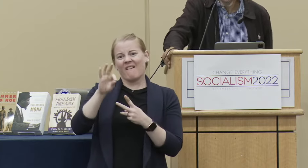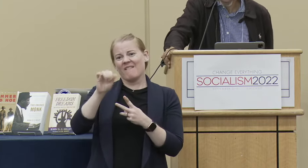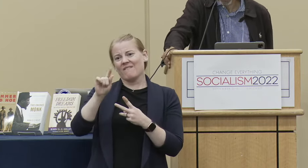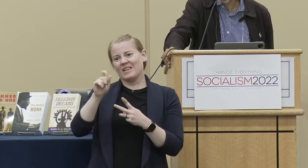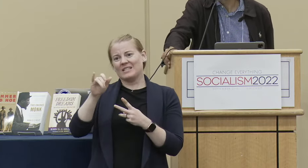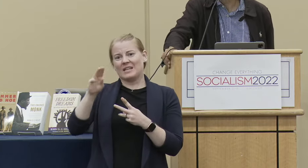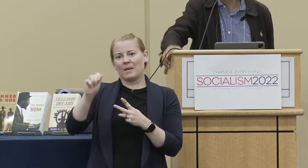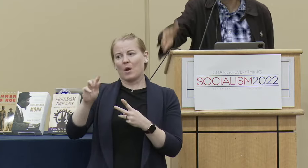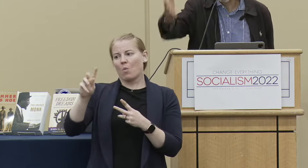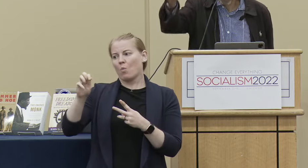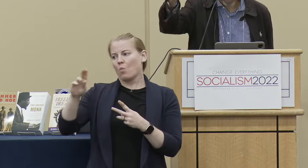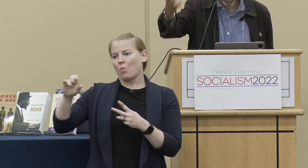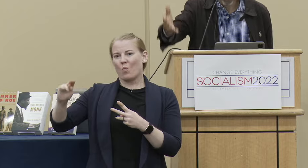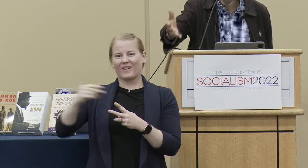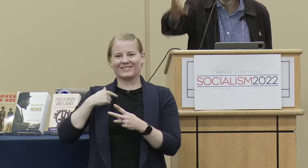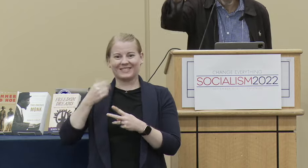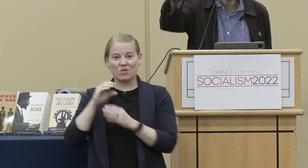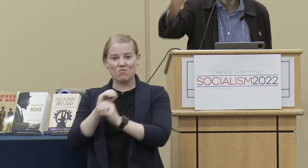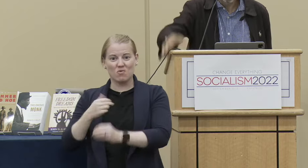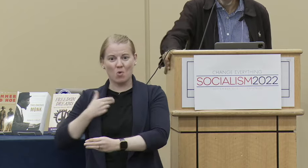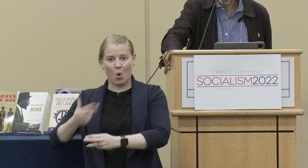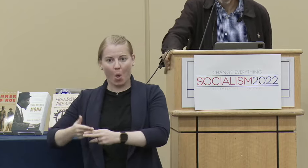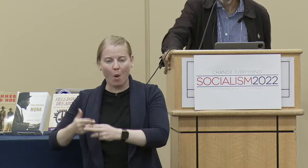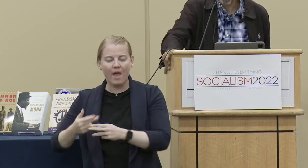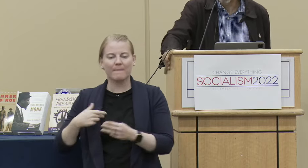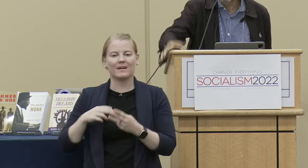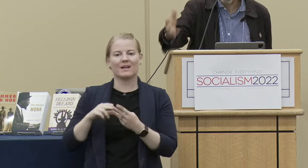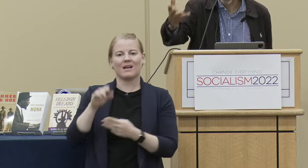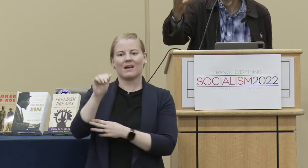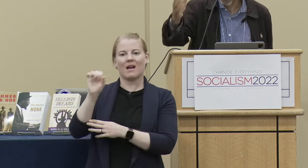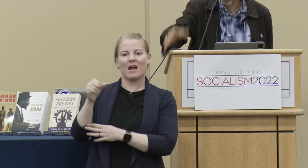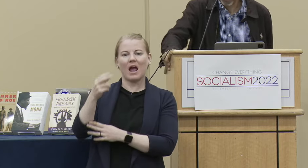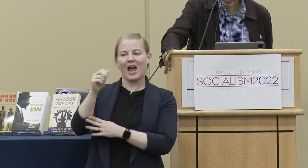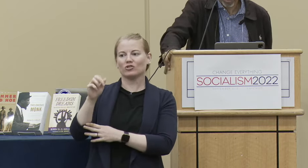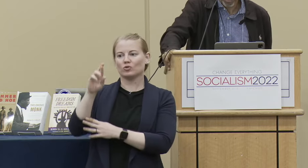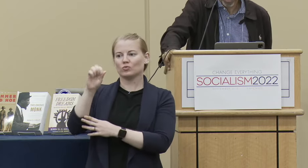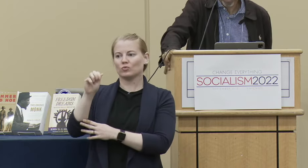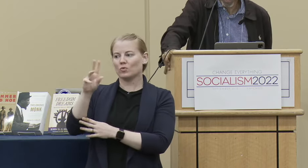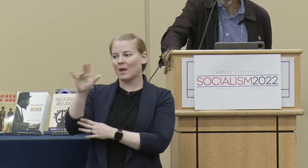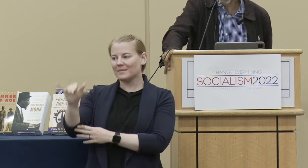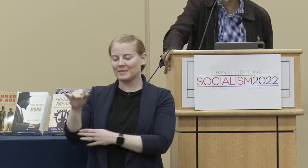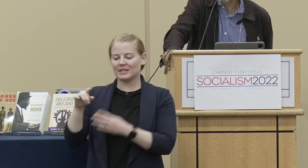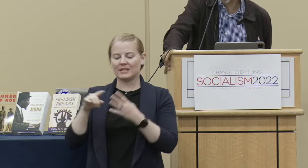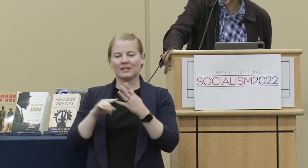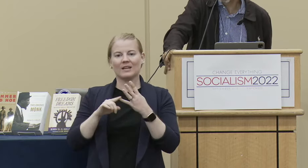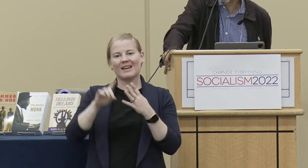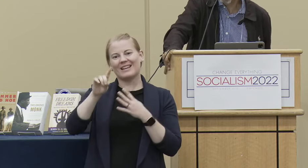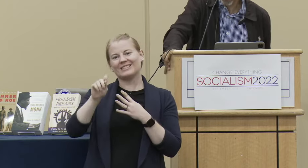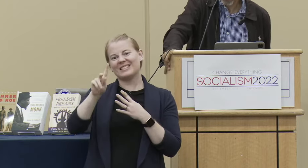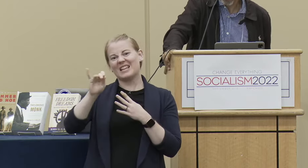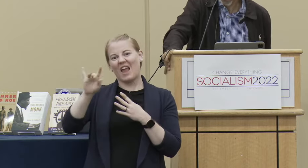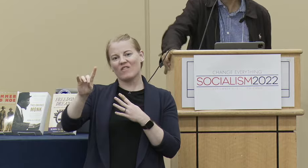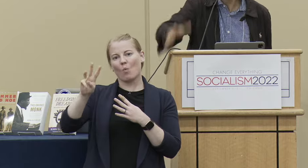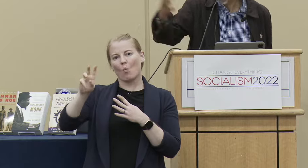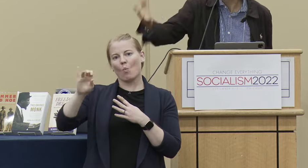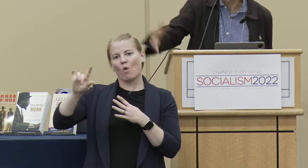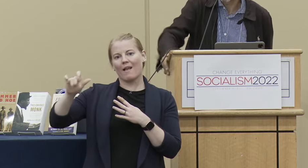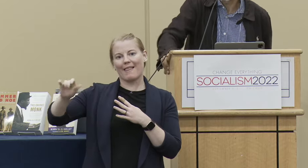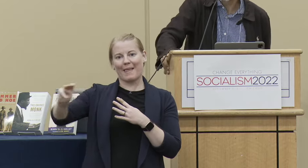people like Barbara Ransby and Fatima , no name, NIC , Asha,